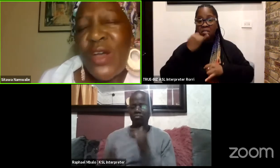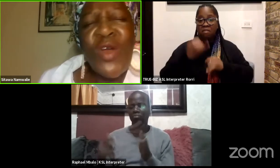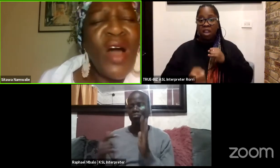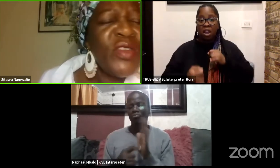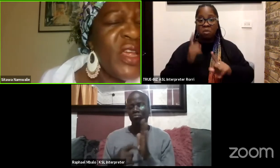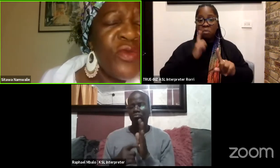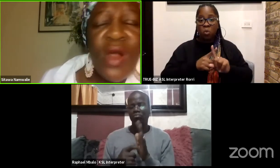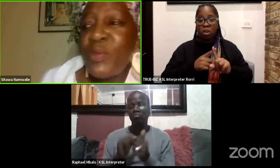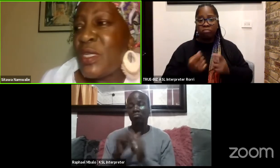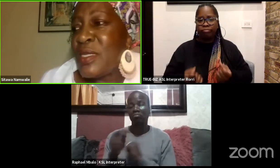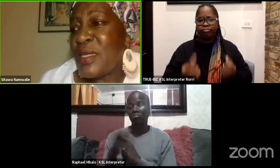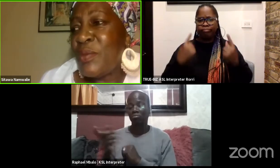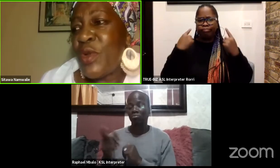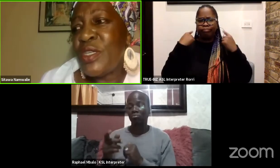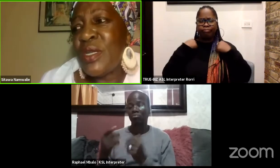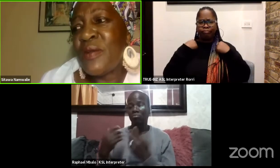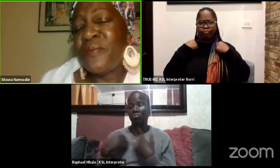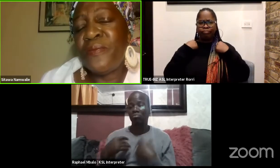the crowd erupted in celebration."